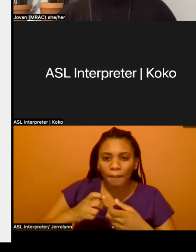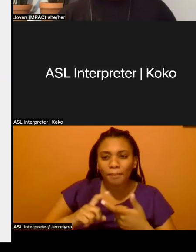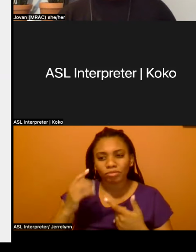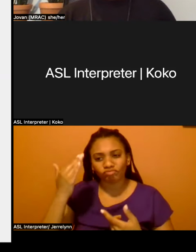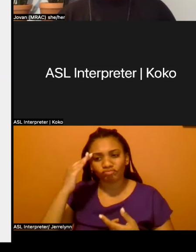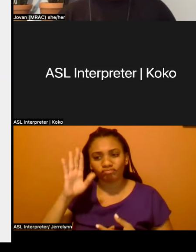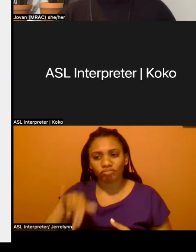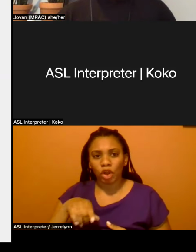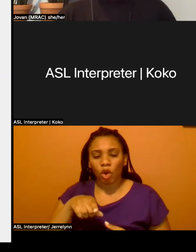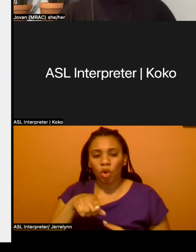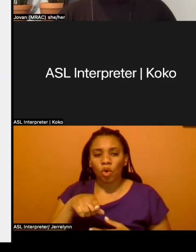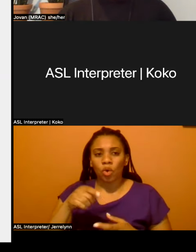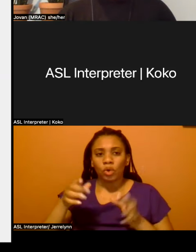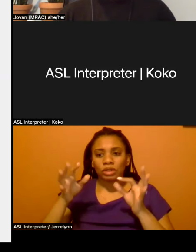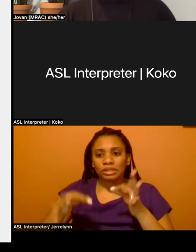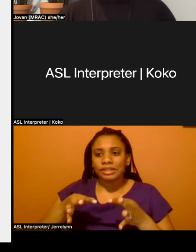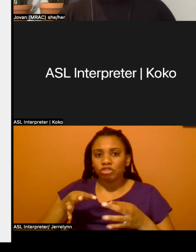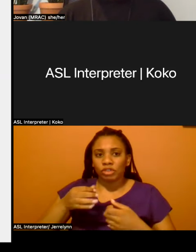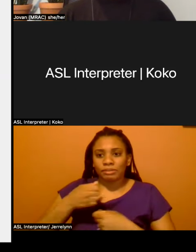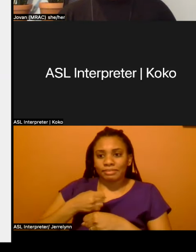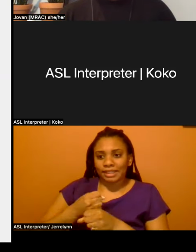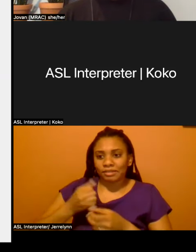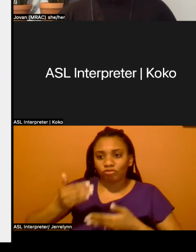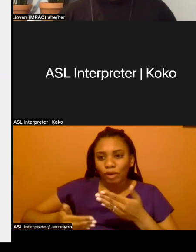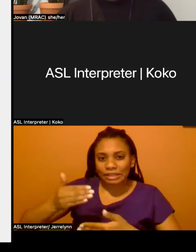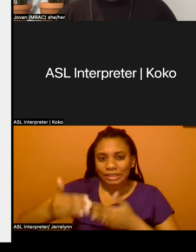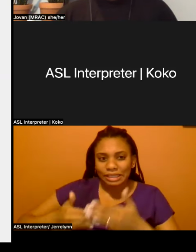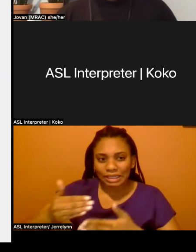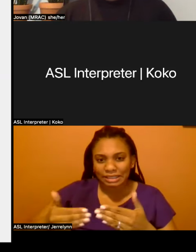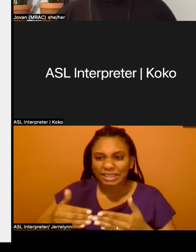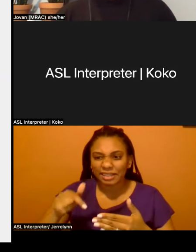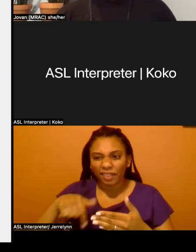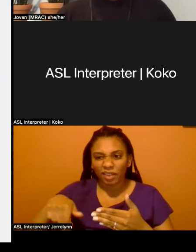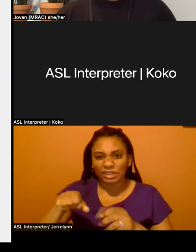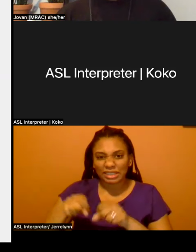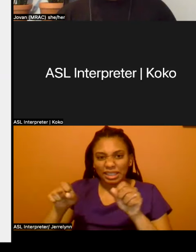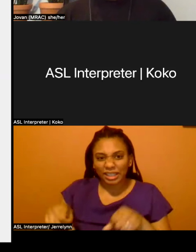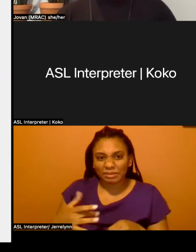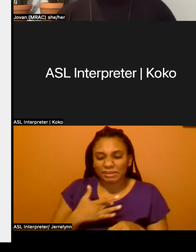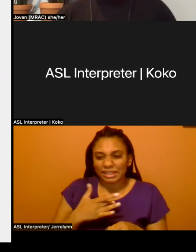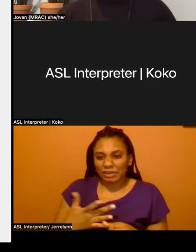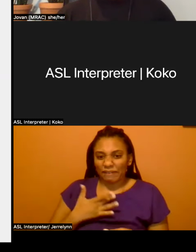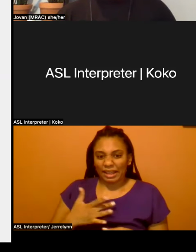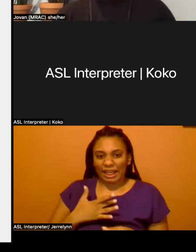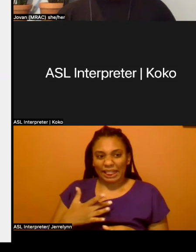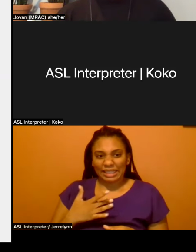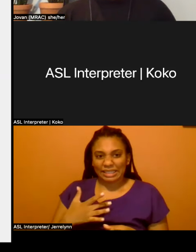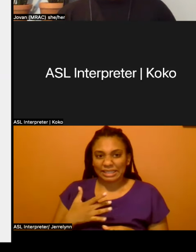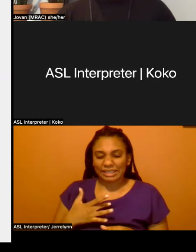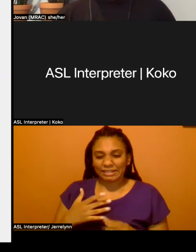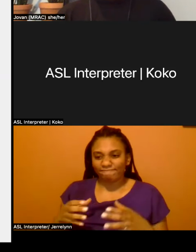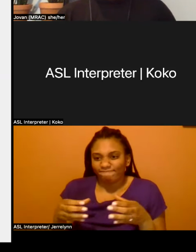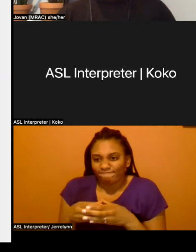within these systems can feel like gate-keeping. We aim to press against this norm by exploring a process